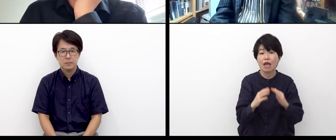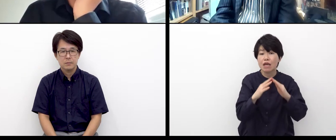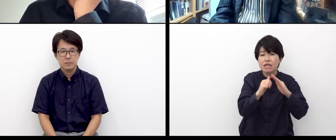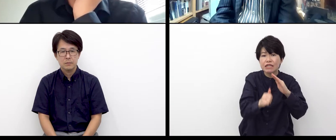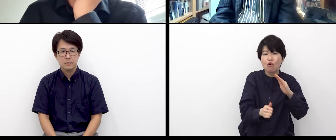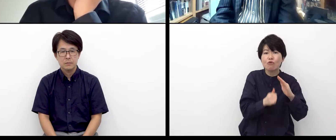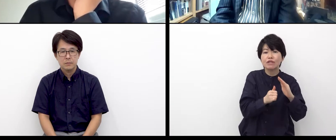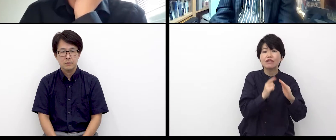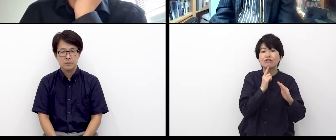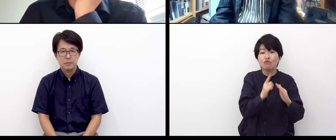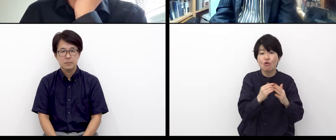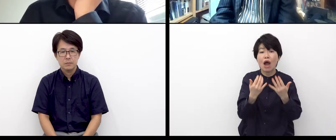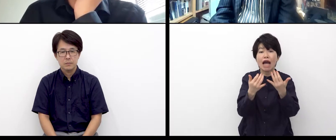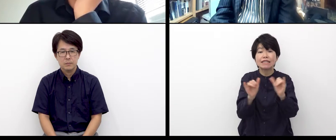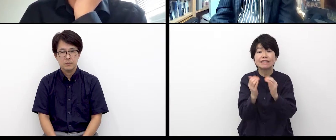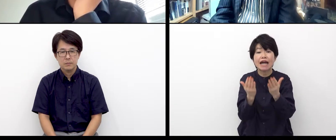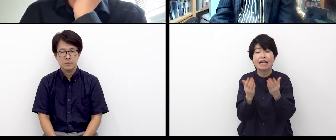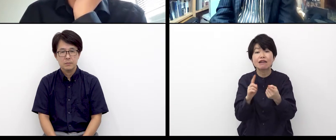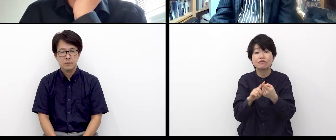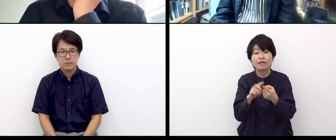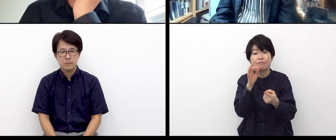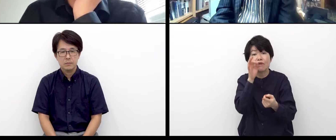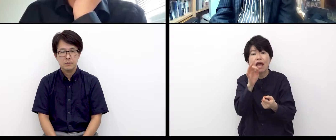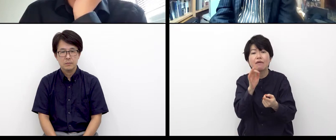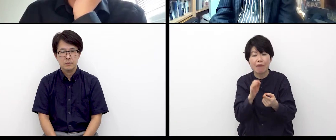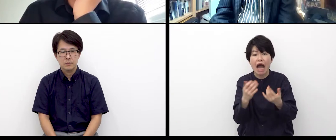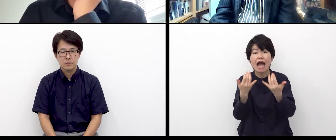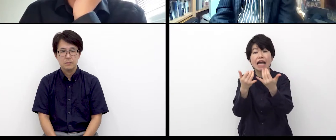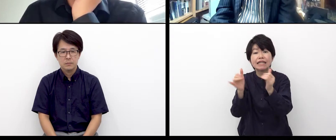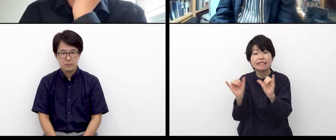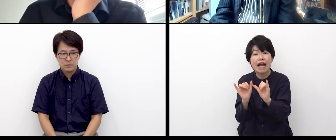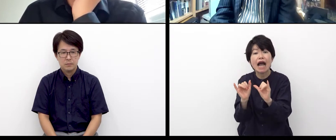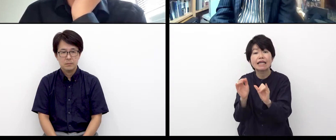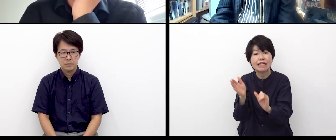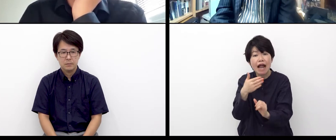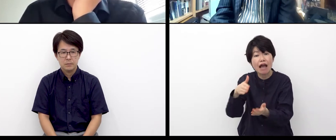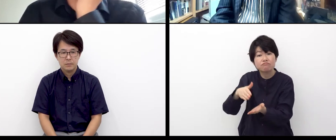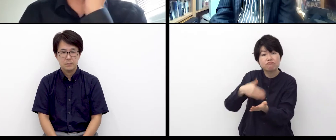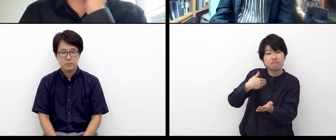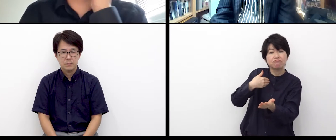“Hikikomori” is, from a sociological perspective, is apparently social exclusion and social isolation.